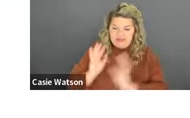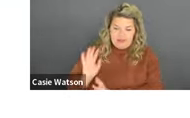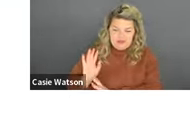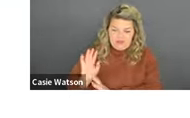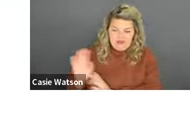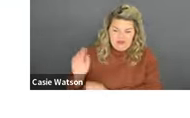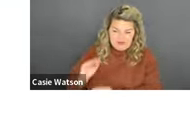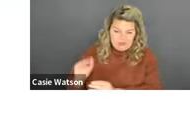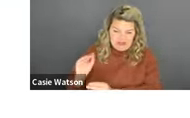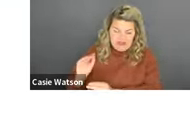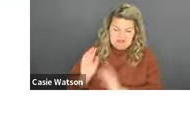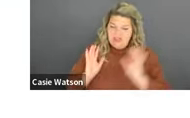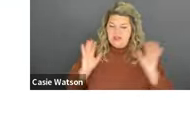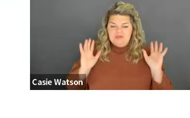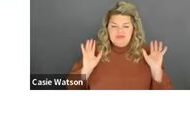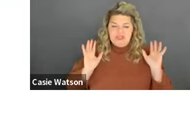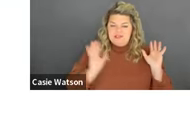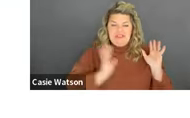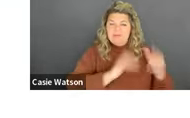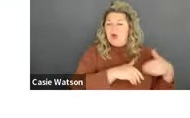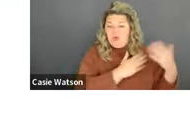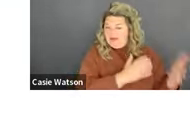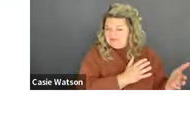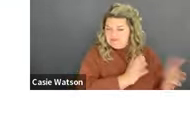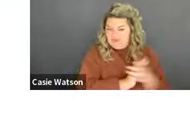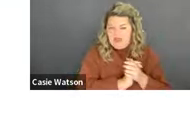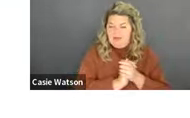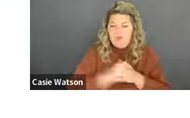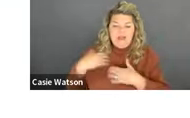the interpreter's doing their switching, just keep going.